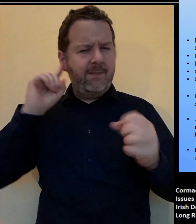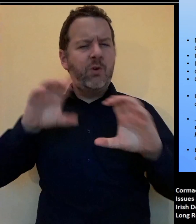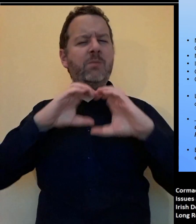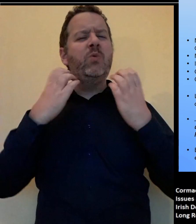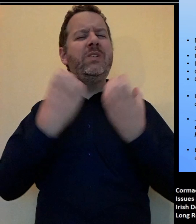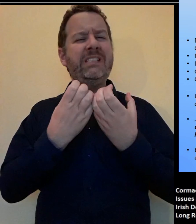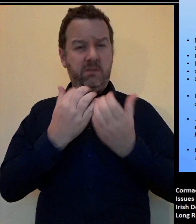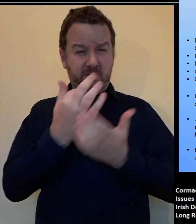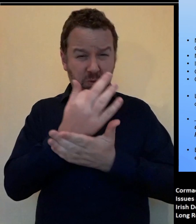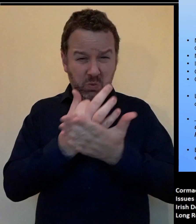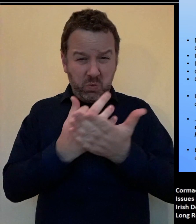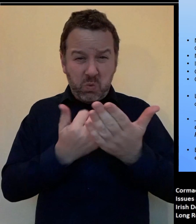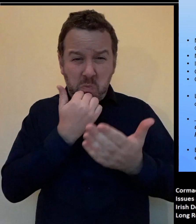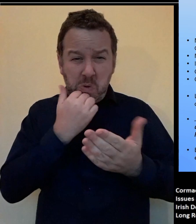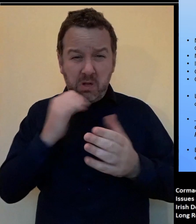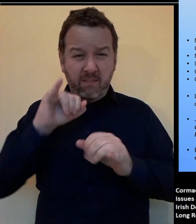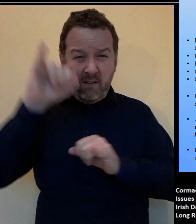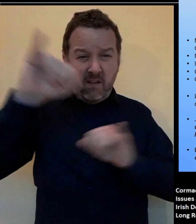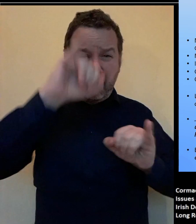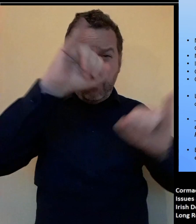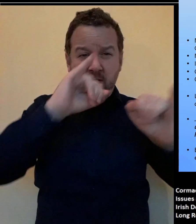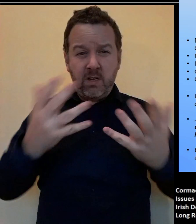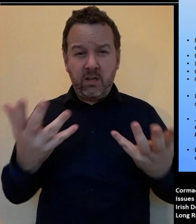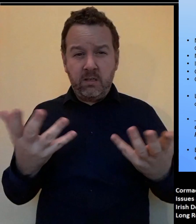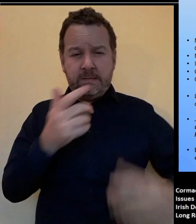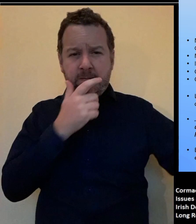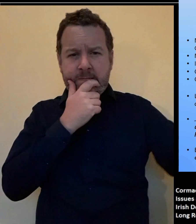in such a rural nation, where the numbers simply did not exist to support it?